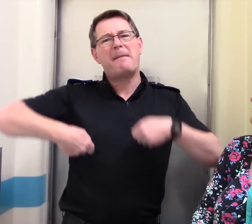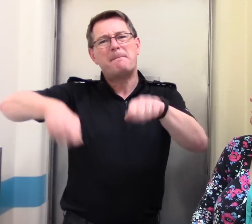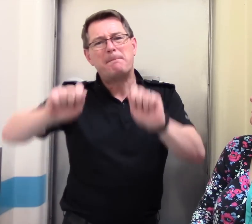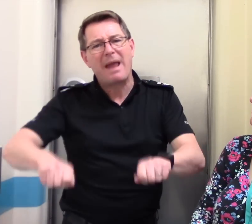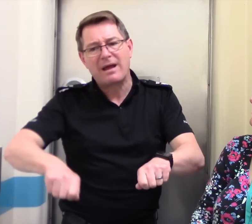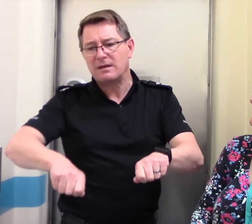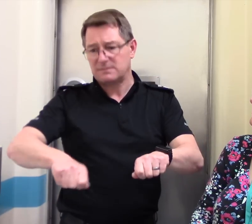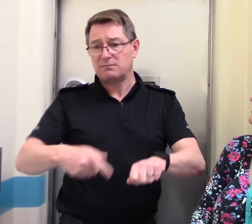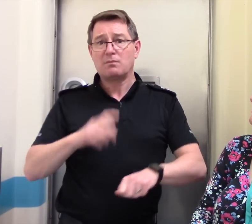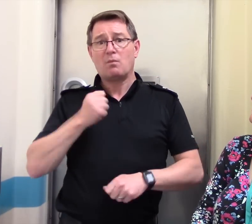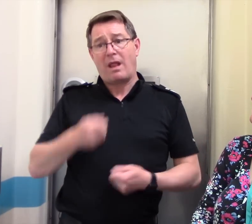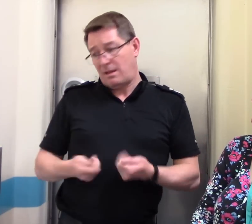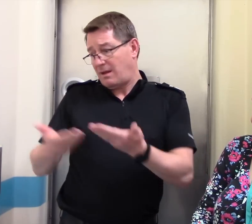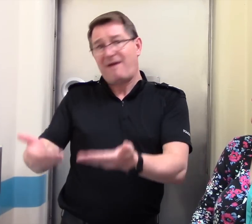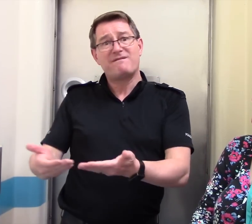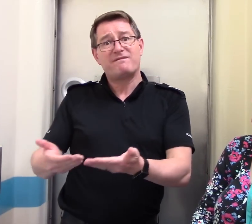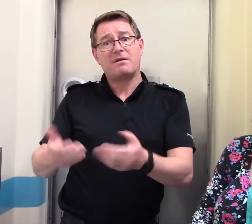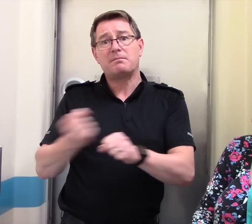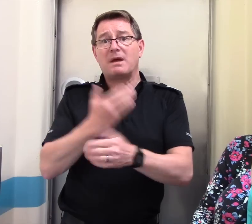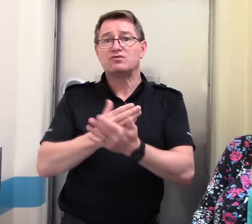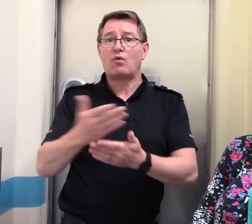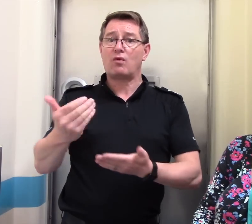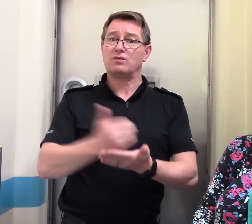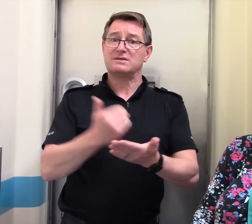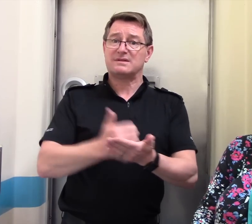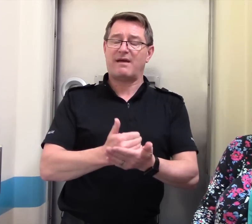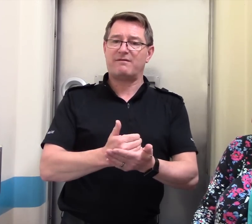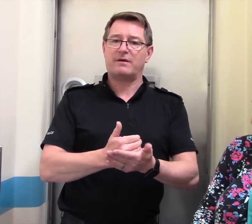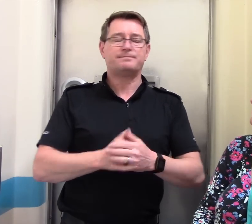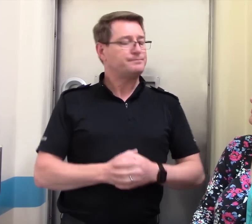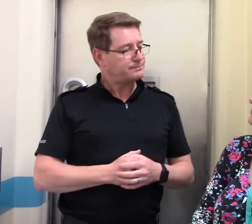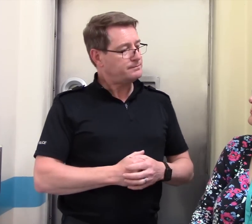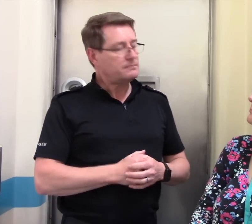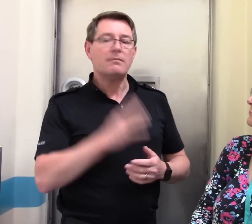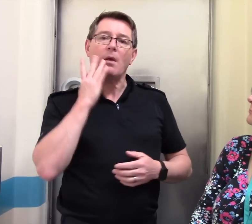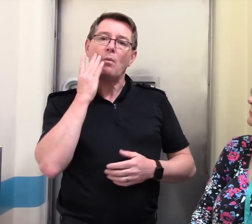Also, they'll give you a blanket to ensure your welfare.